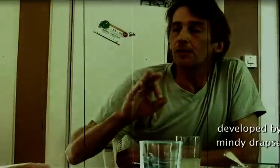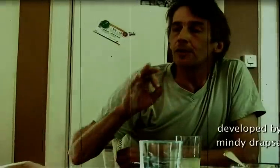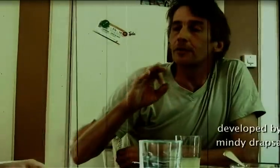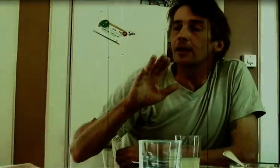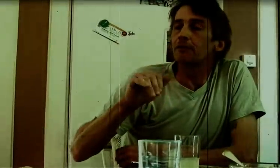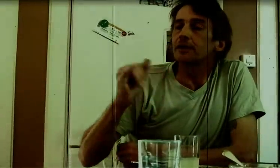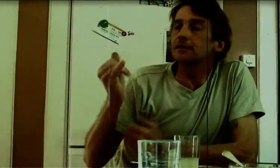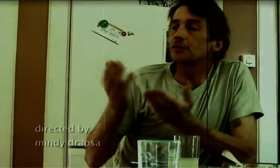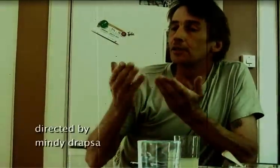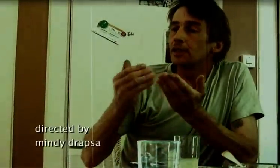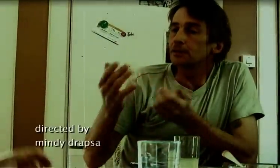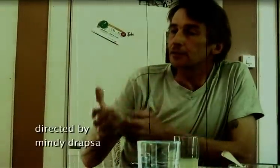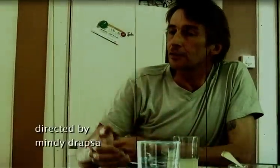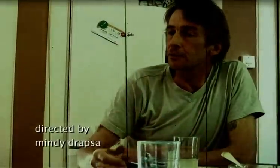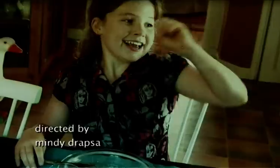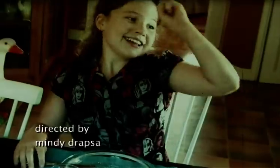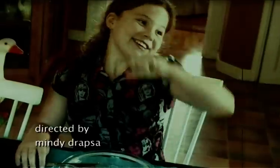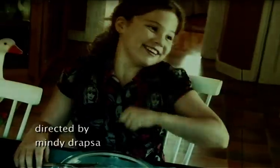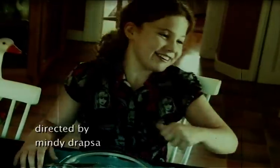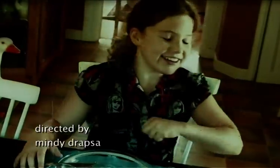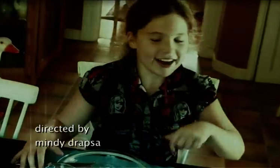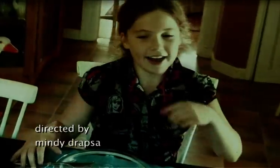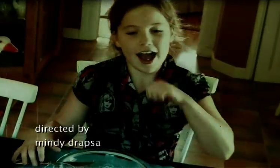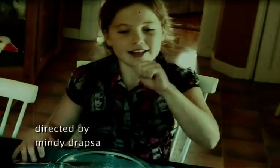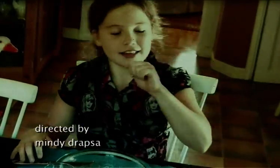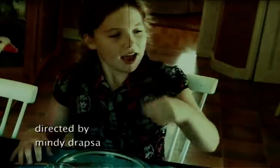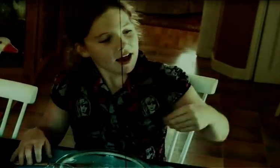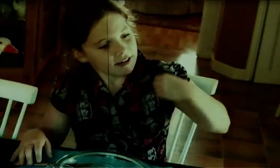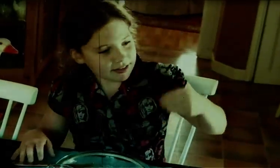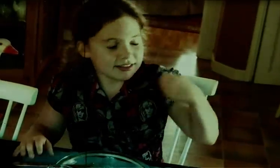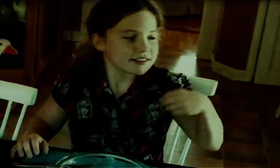How was school today? It was great, Anders bragged about...